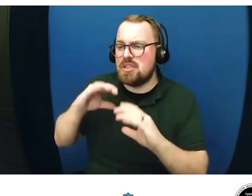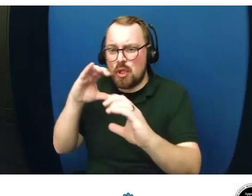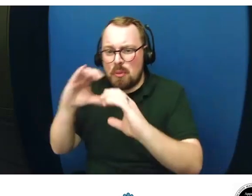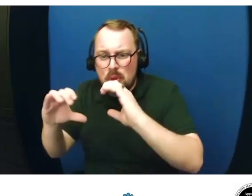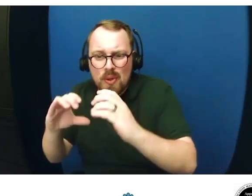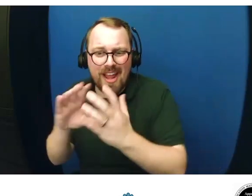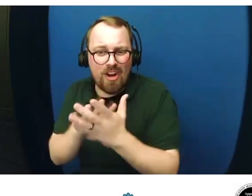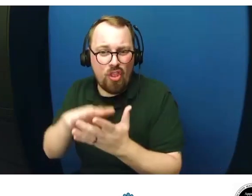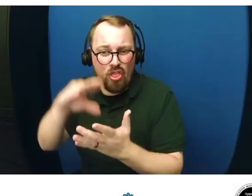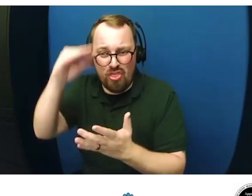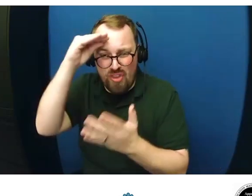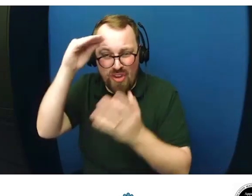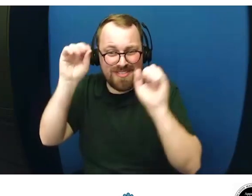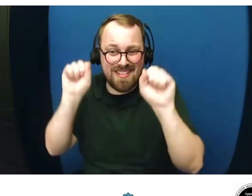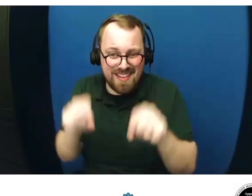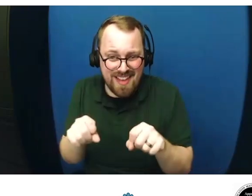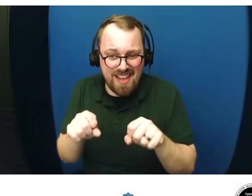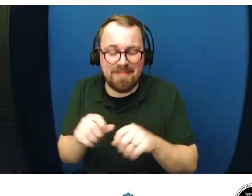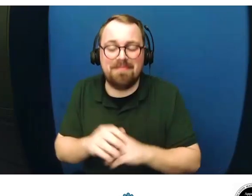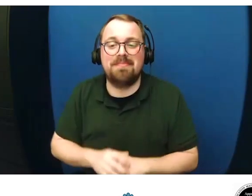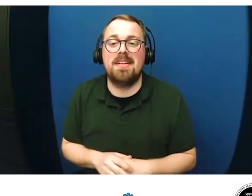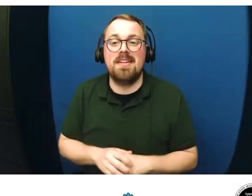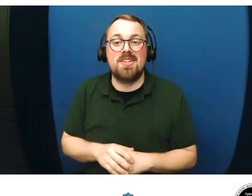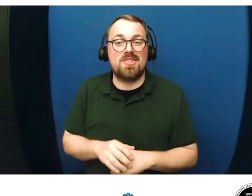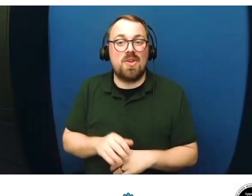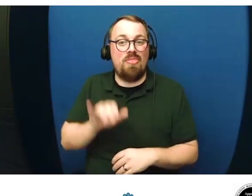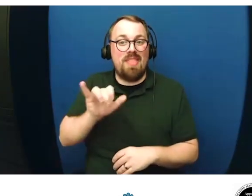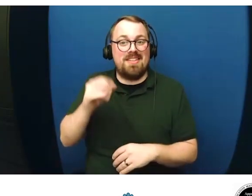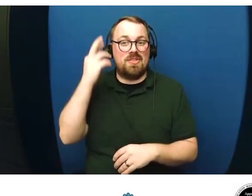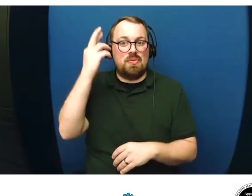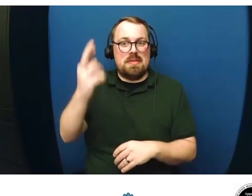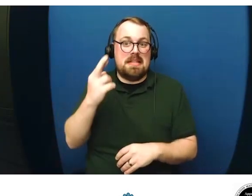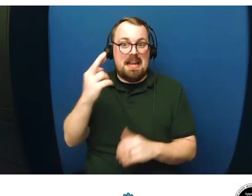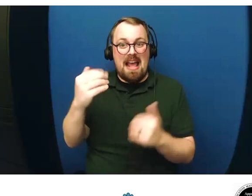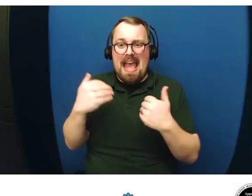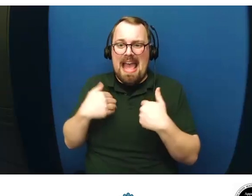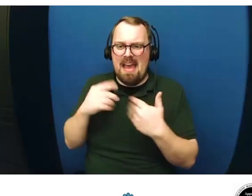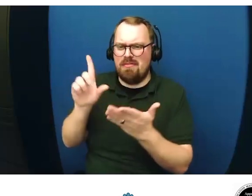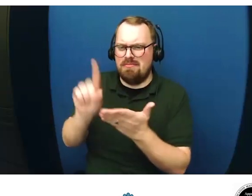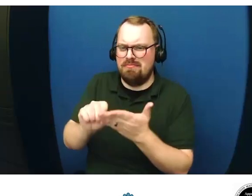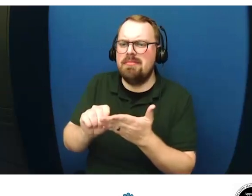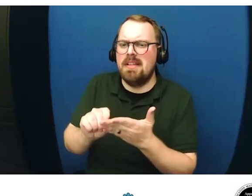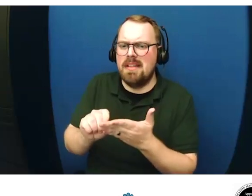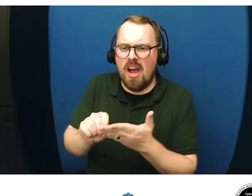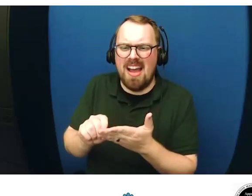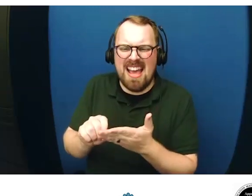And so that's why I have a publication out. I'll show you a picture of it in a